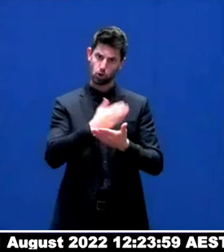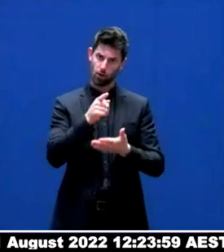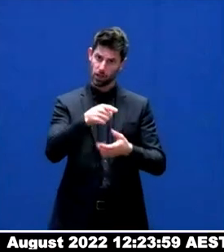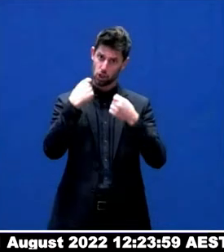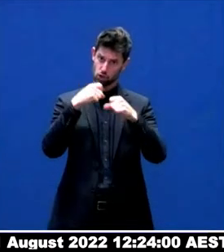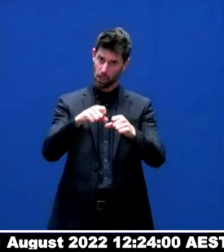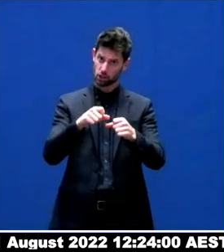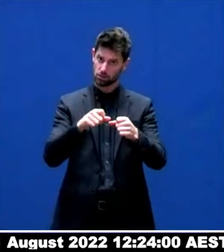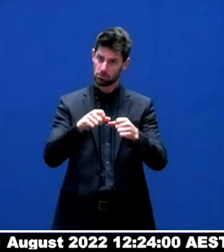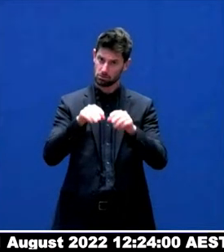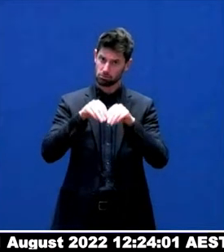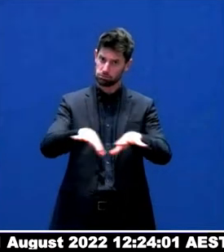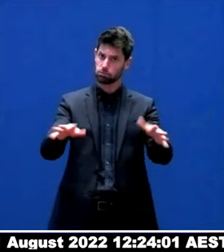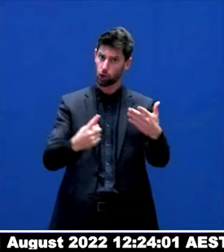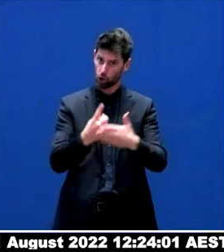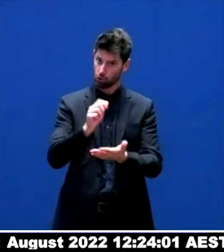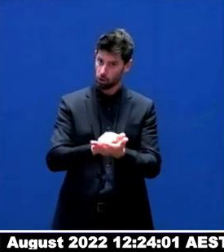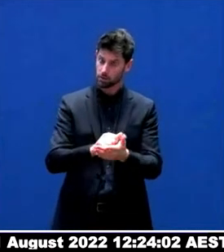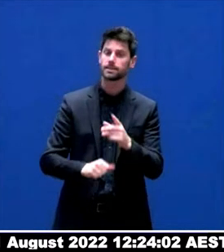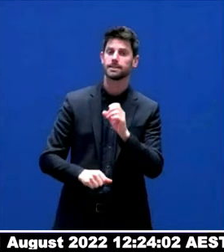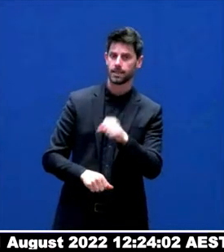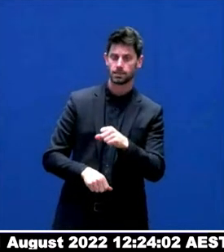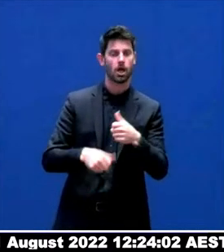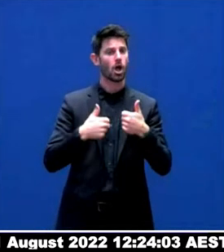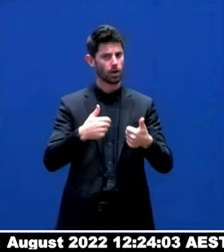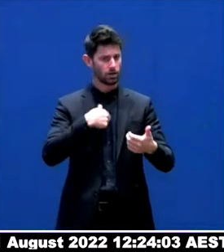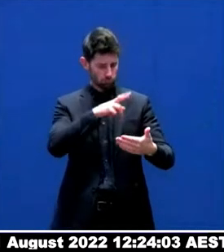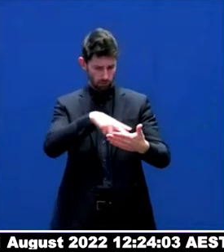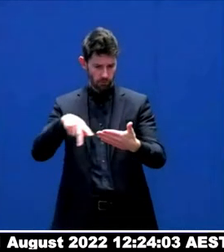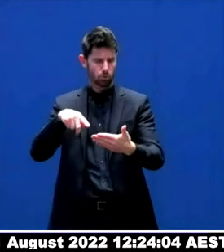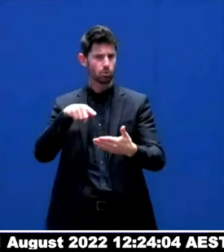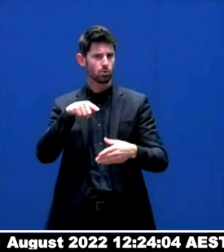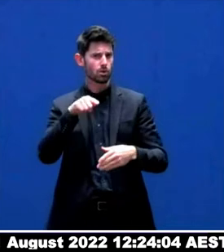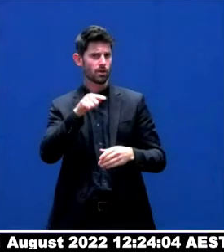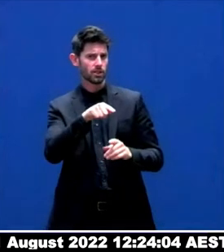So, I've looked at the Strategy, and I'm going to put these general propositions to